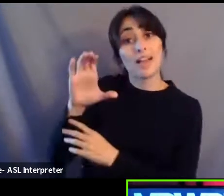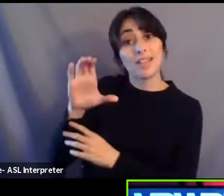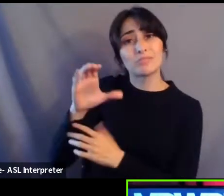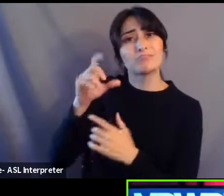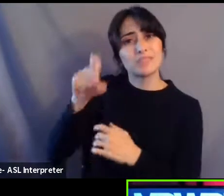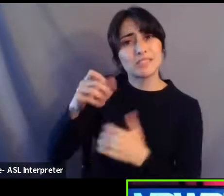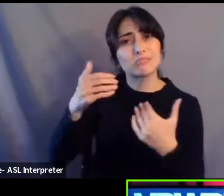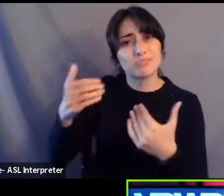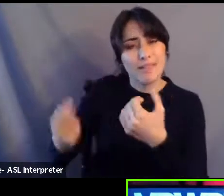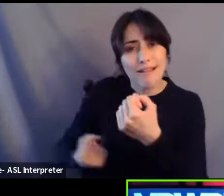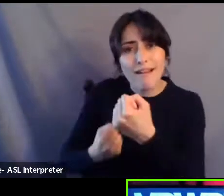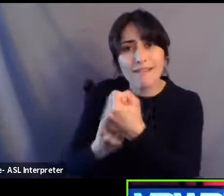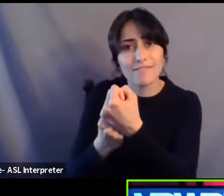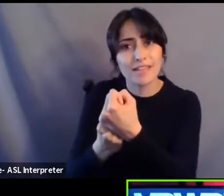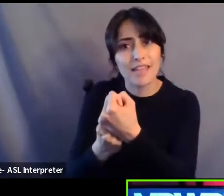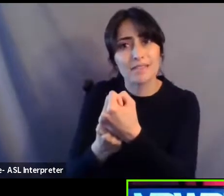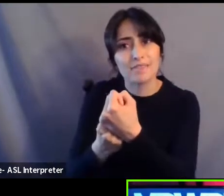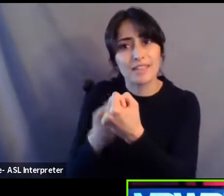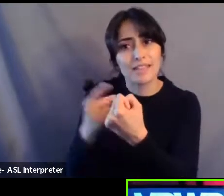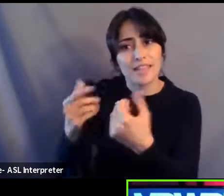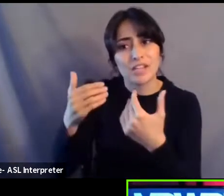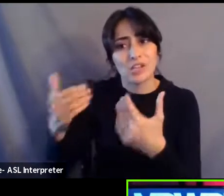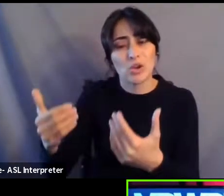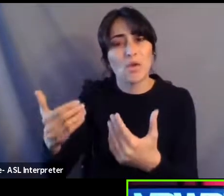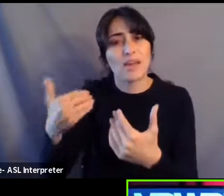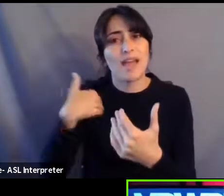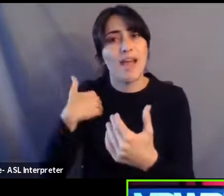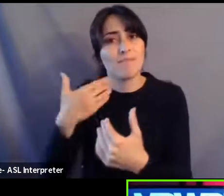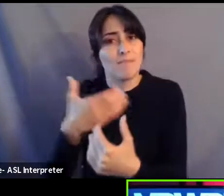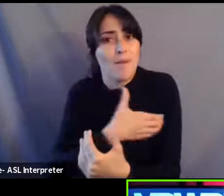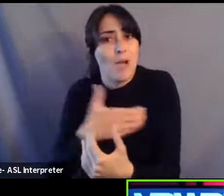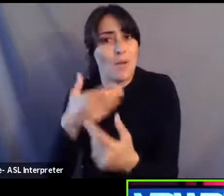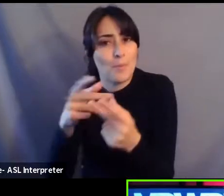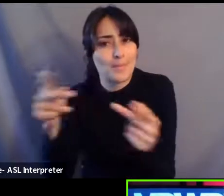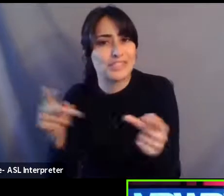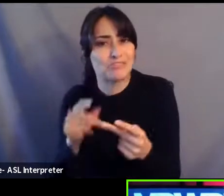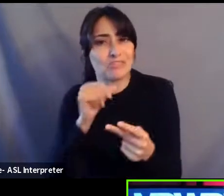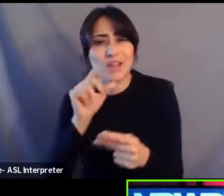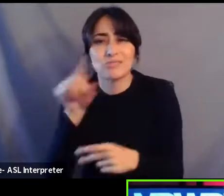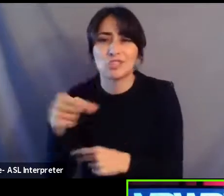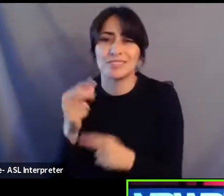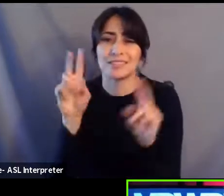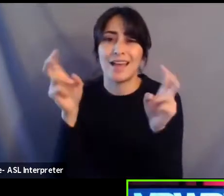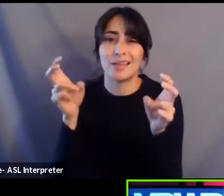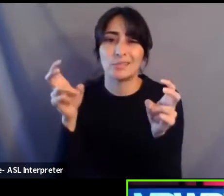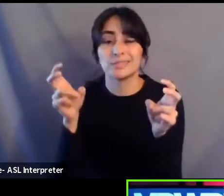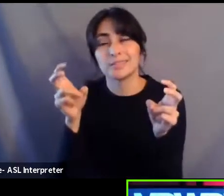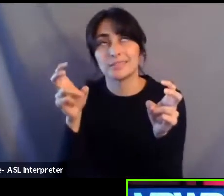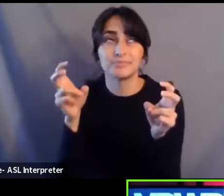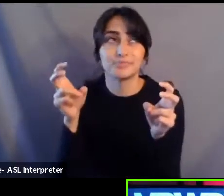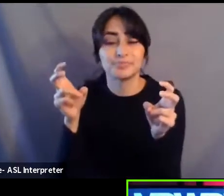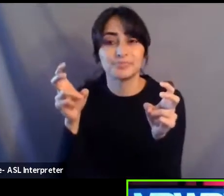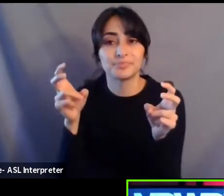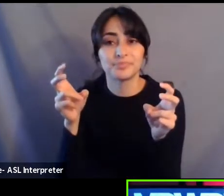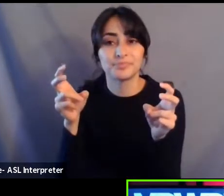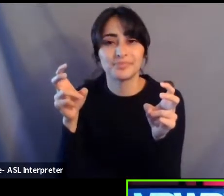be put into positions of power in organizations. Not just titles that can't get anything done but